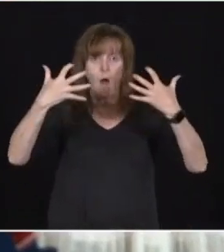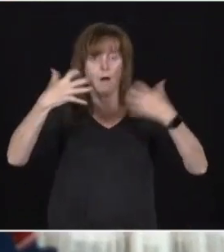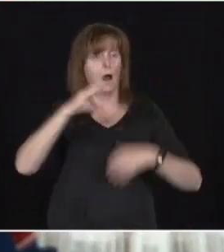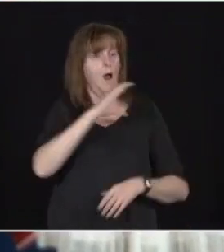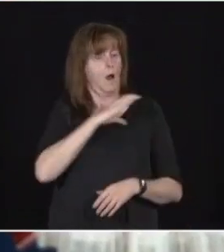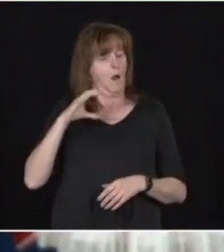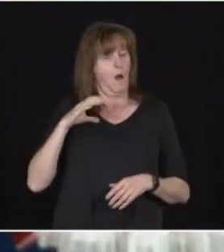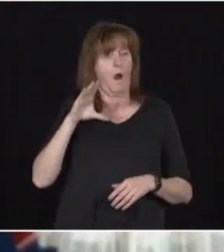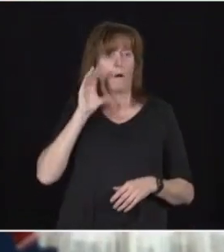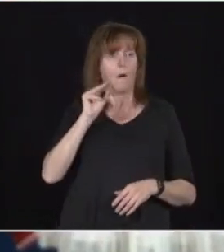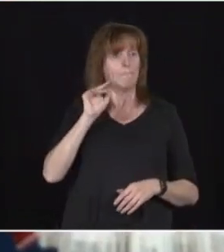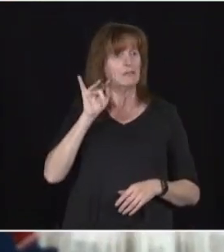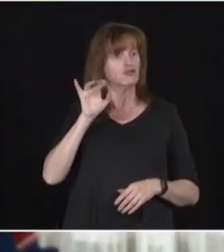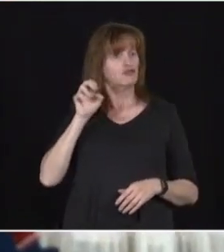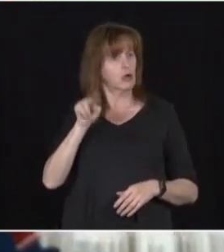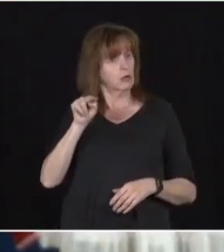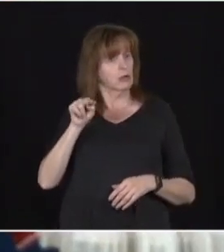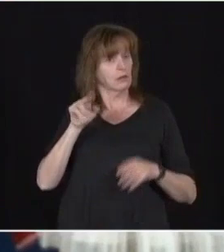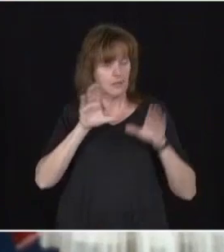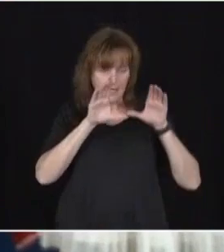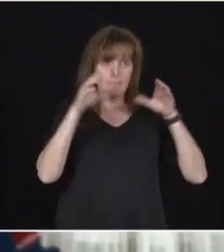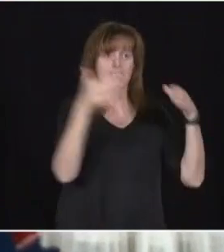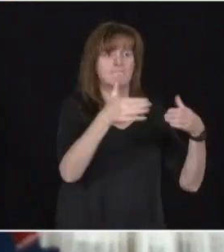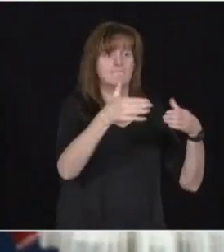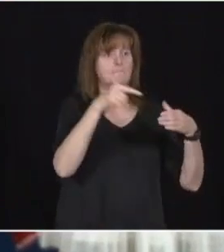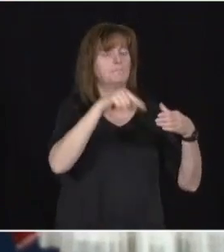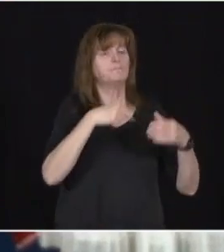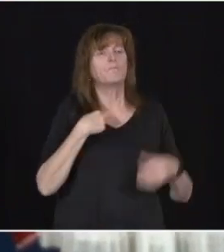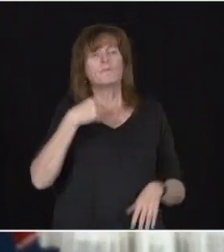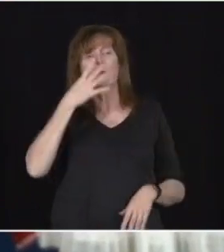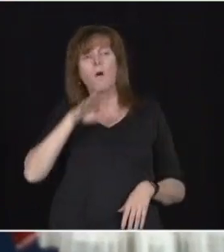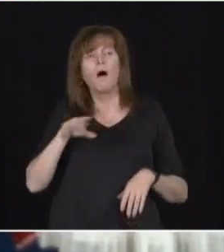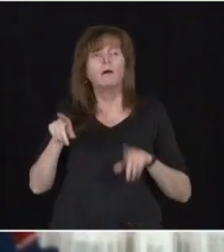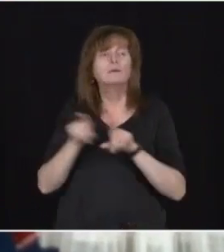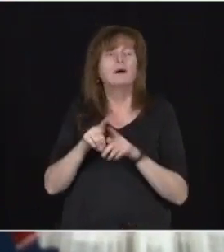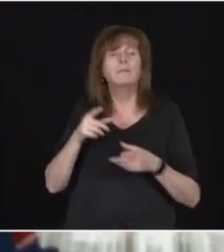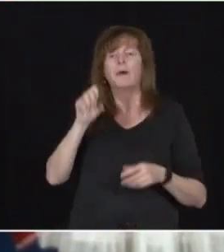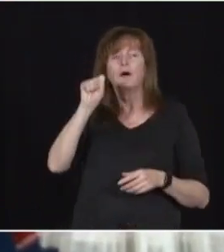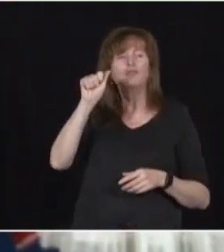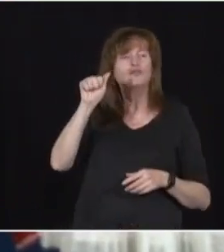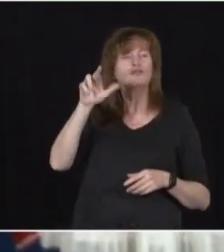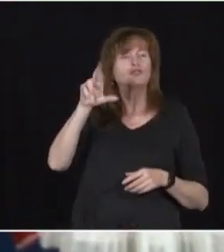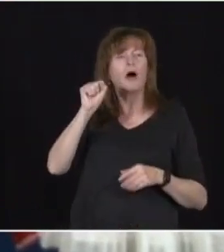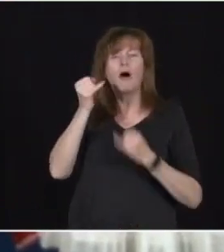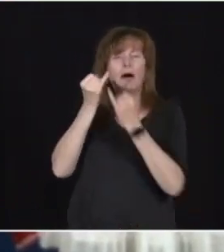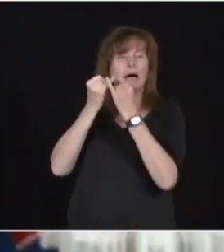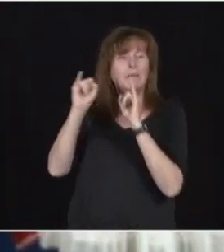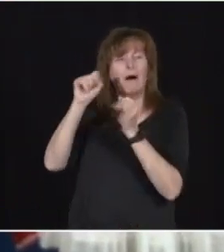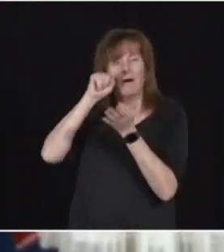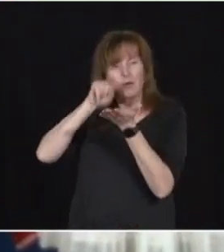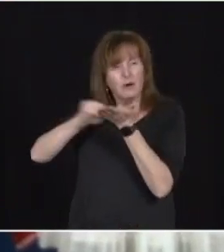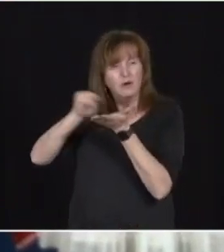commission. And I'm not going to wait two and half years like the previous that took three and half years